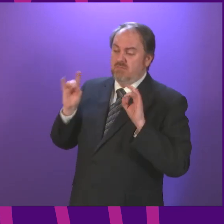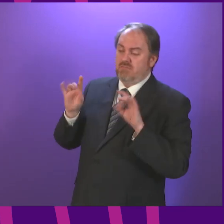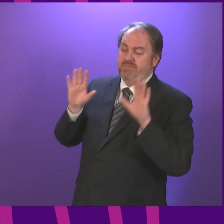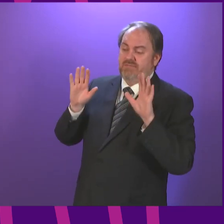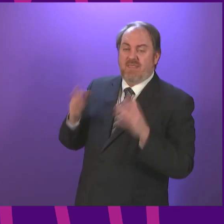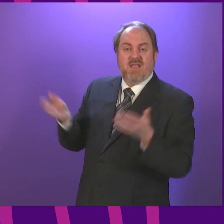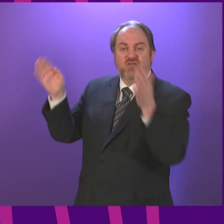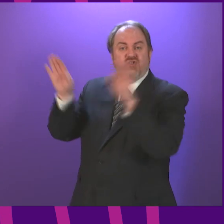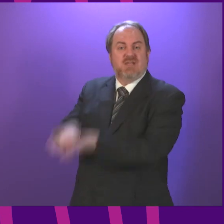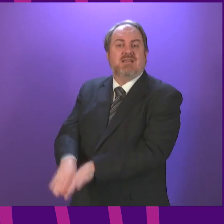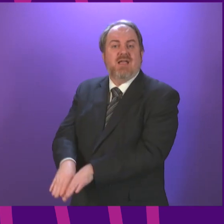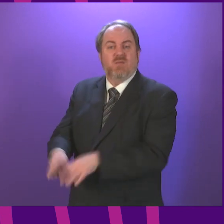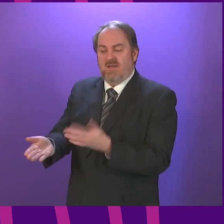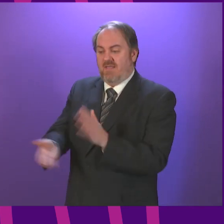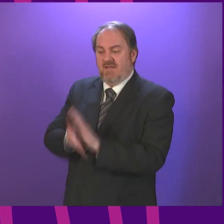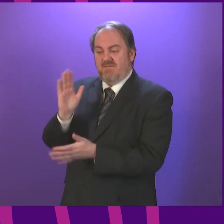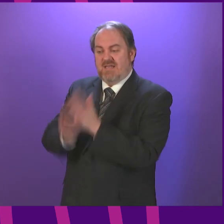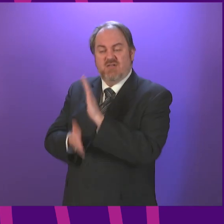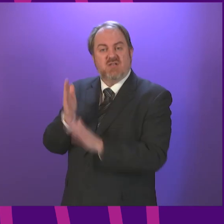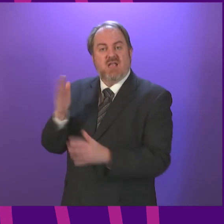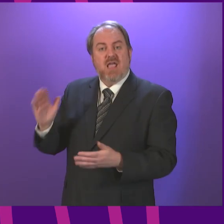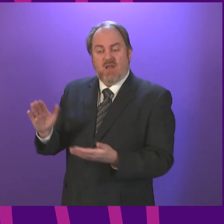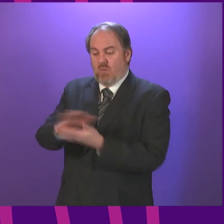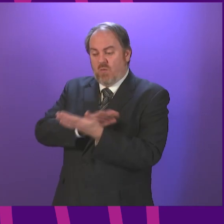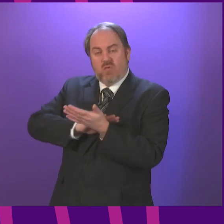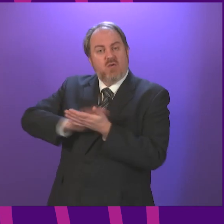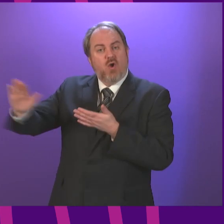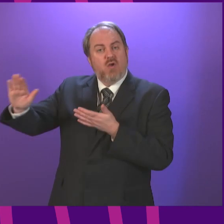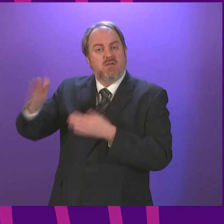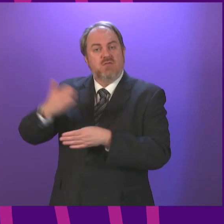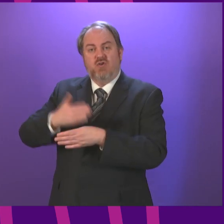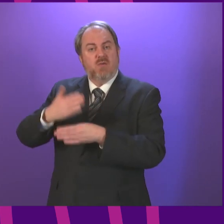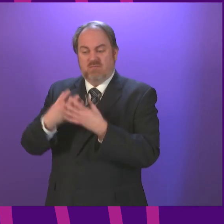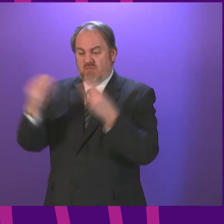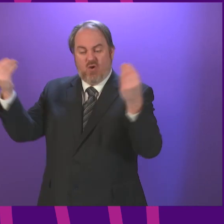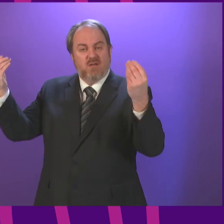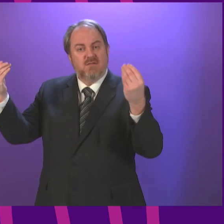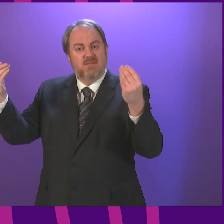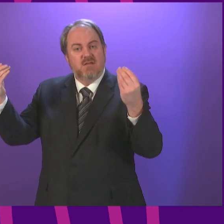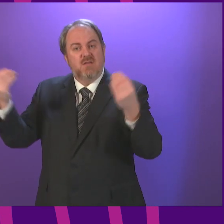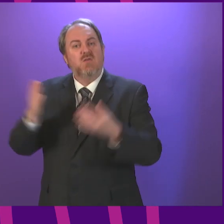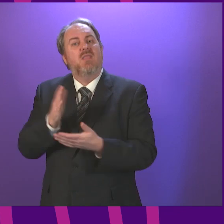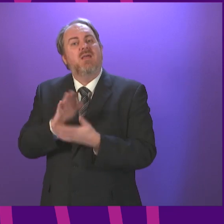there and then, after which there are no jobs, no opportunities and no prospects for the future.